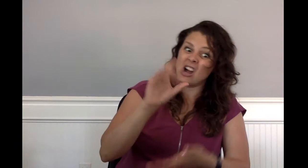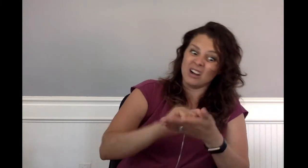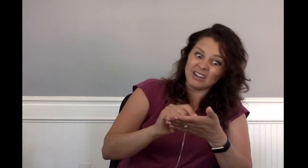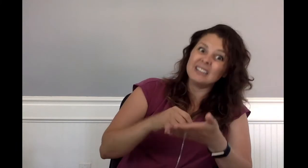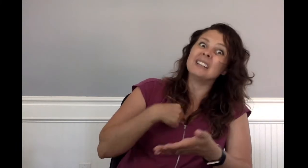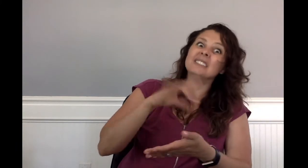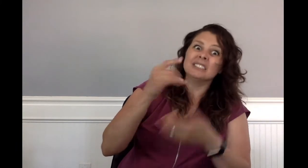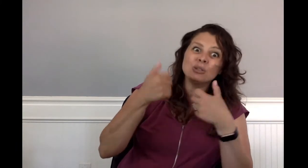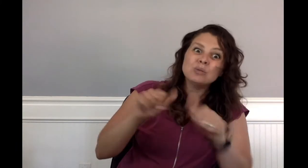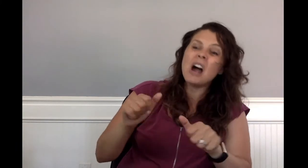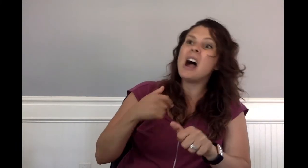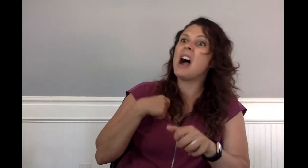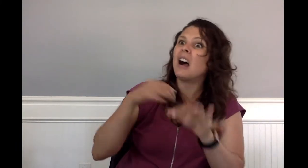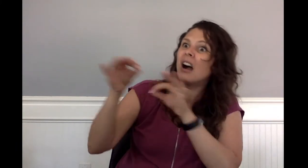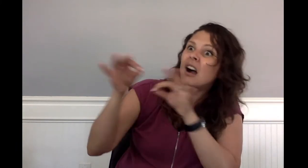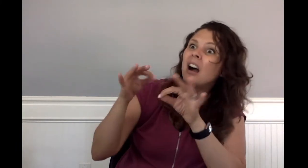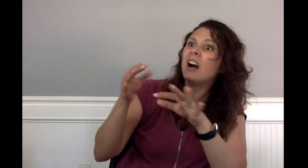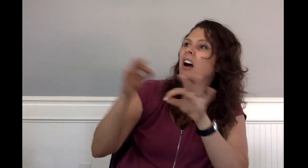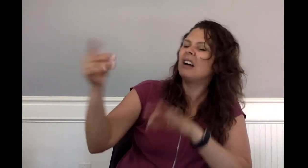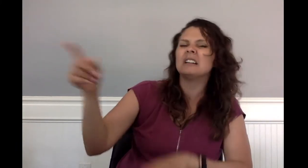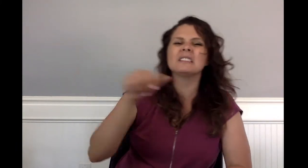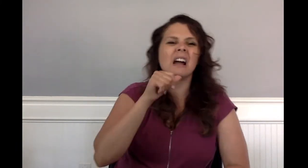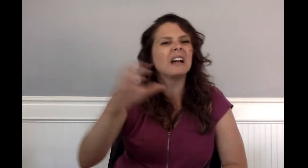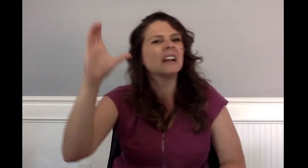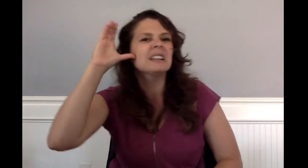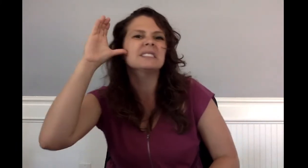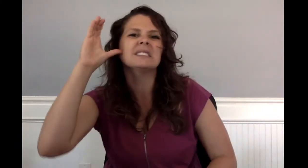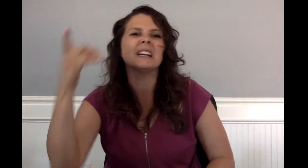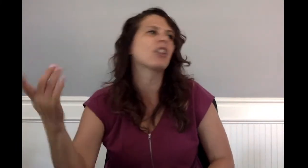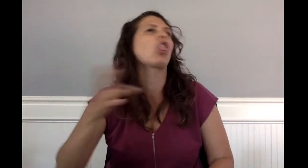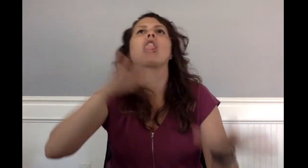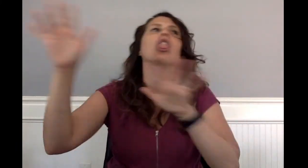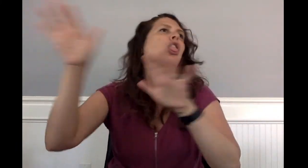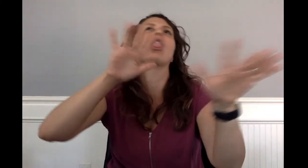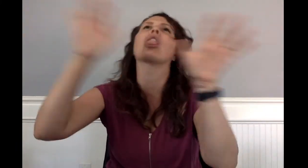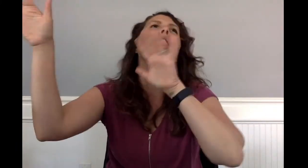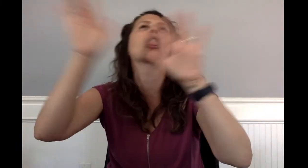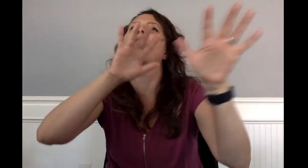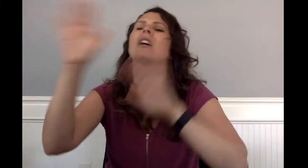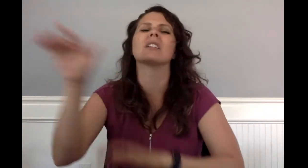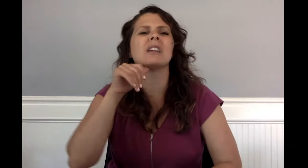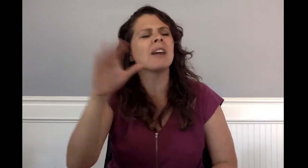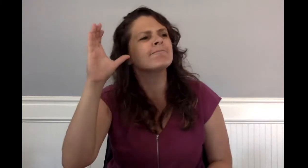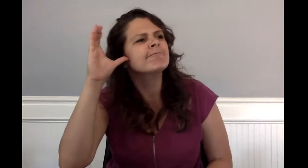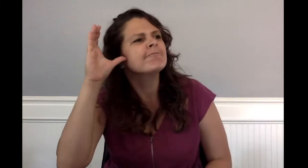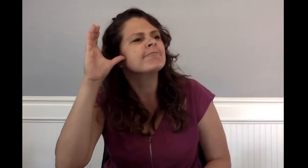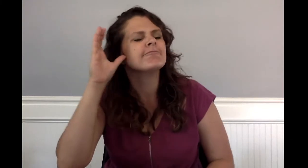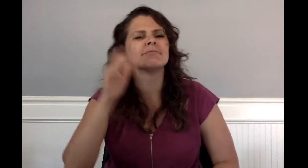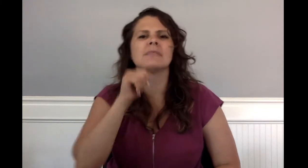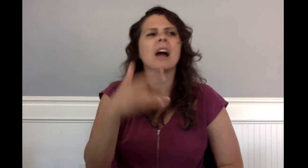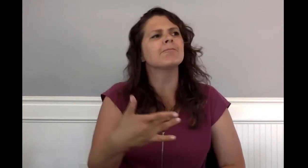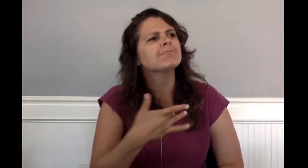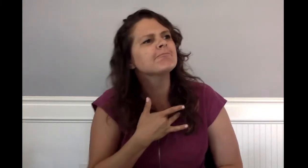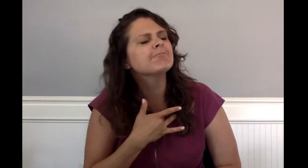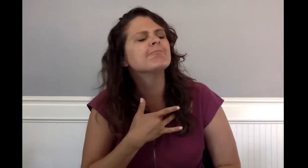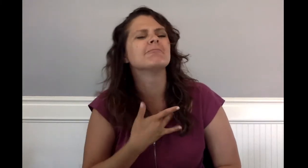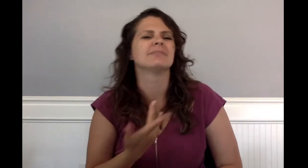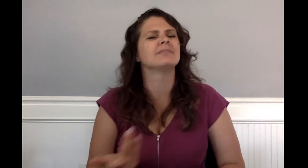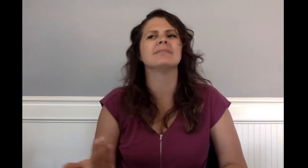“I try to talk to them. They don’t hear me.”